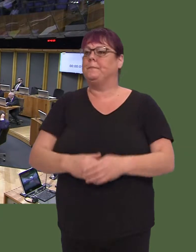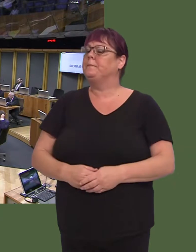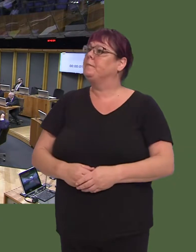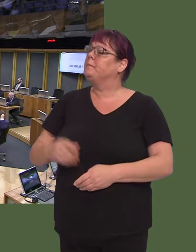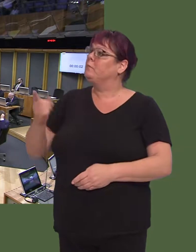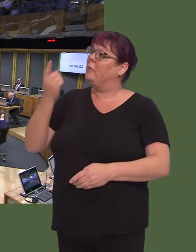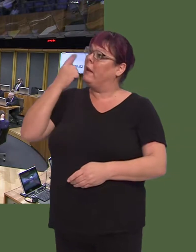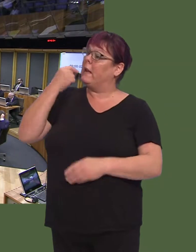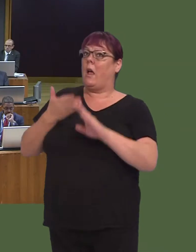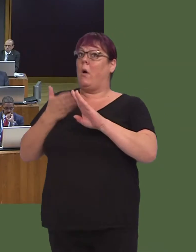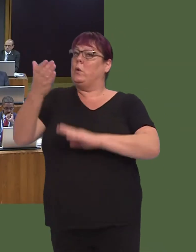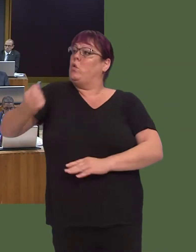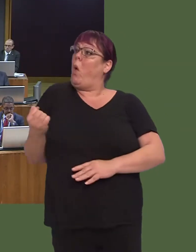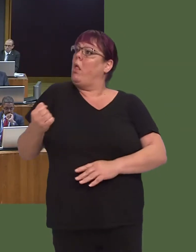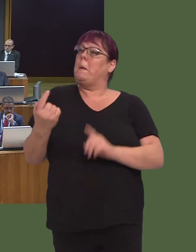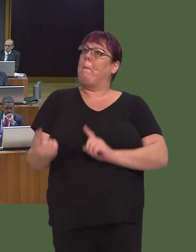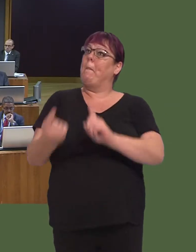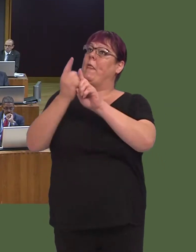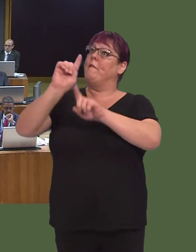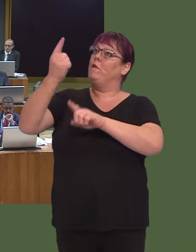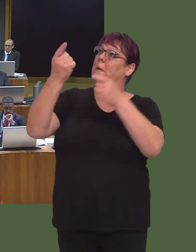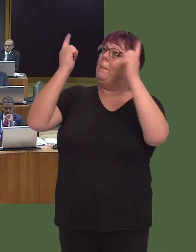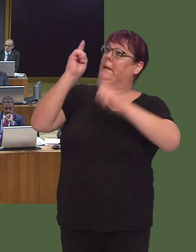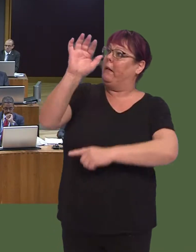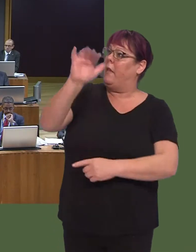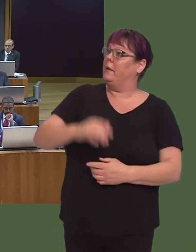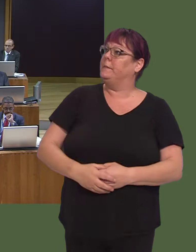First Minister, yesterday I was with the other First Minister, of Scotland.